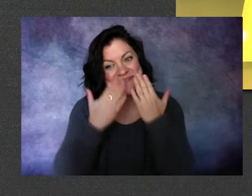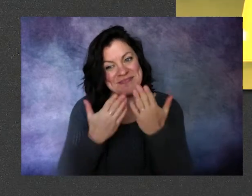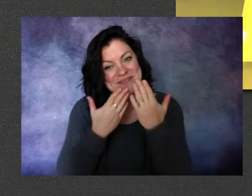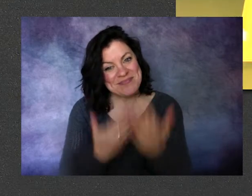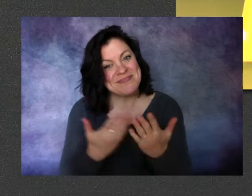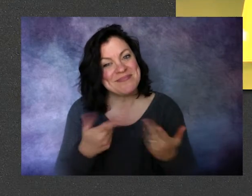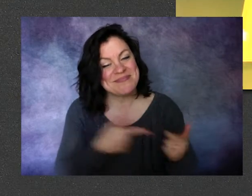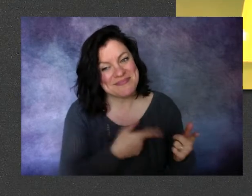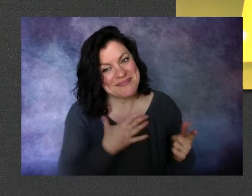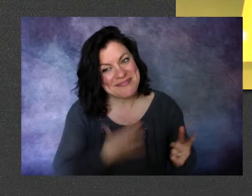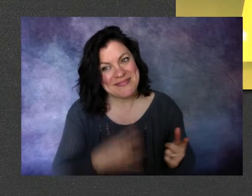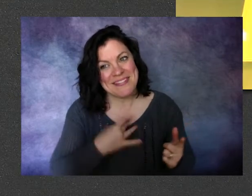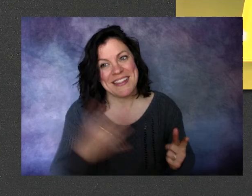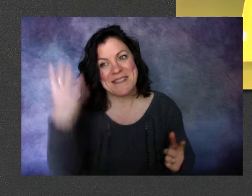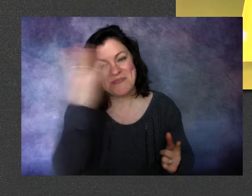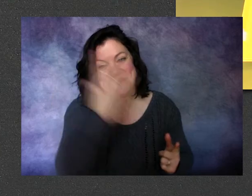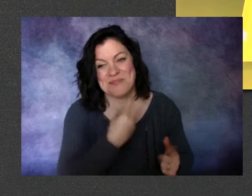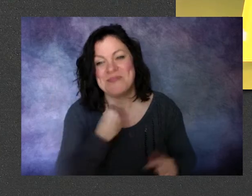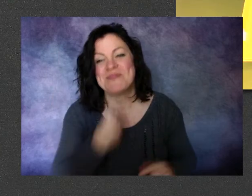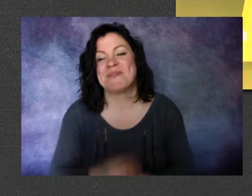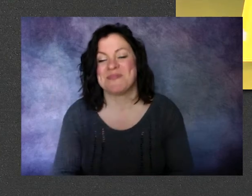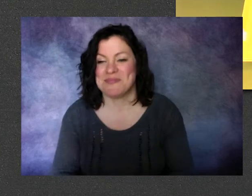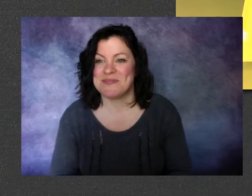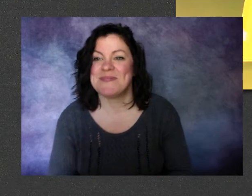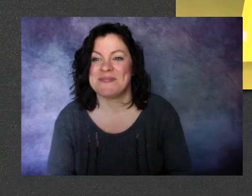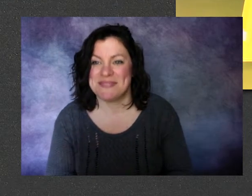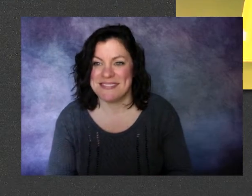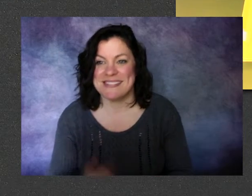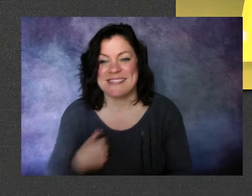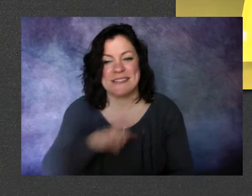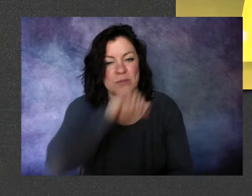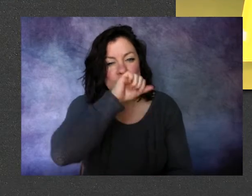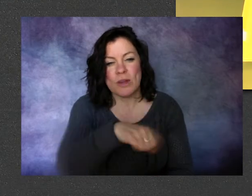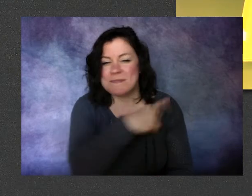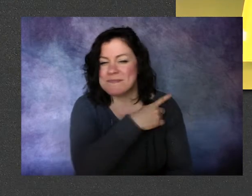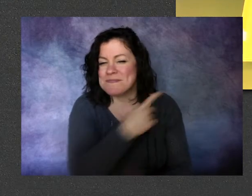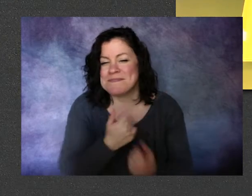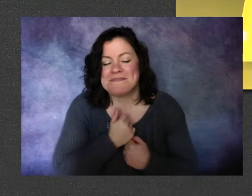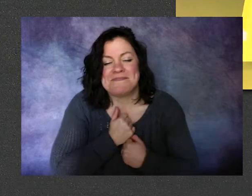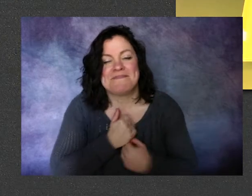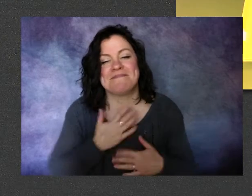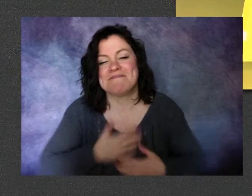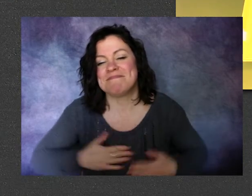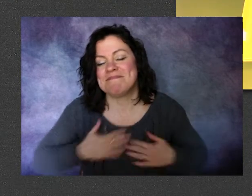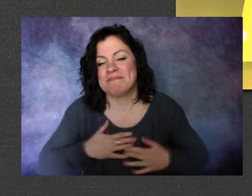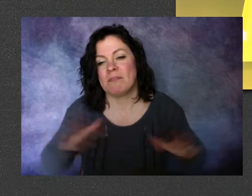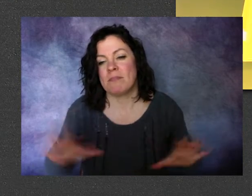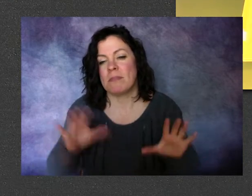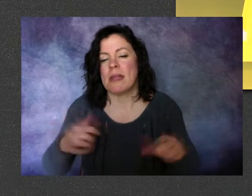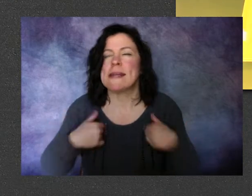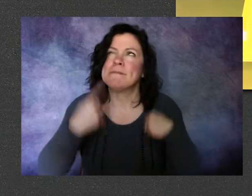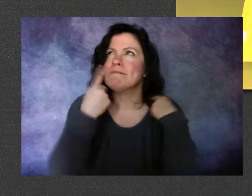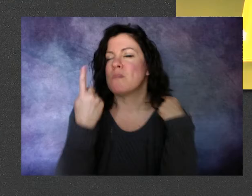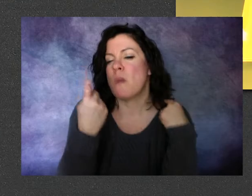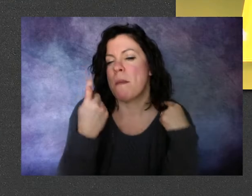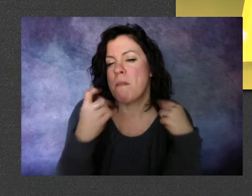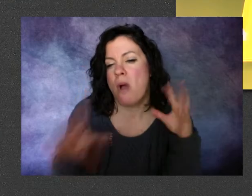Thank you, that was such a nice compliment. Somebody said that they loved it. All right, maybe I should add one more.